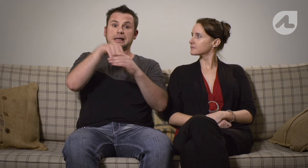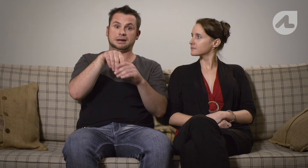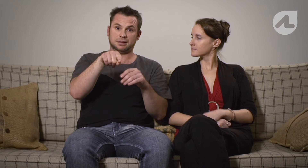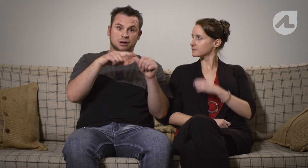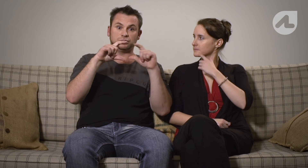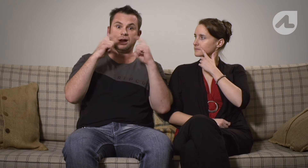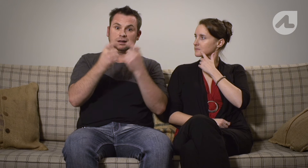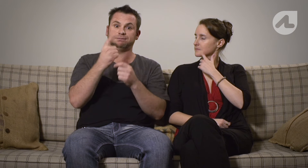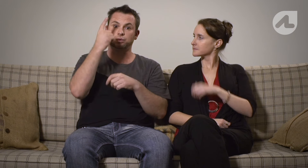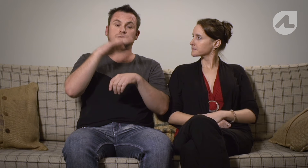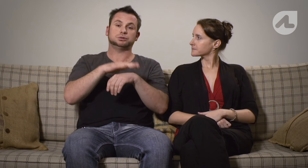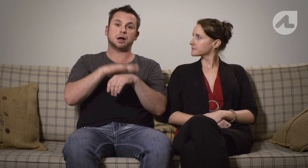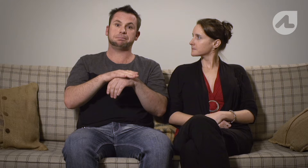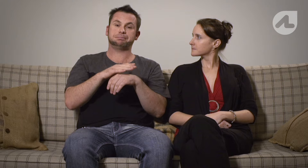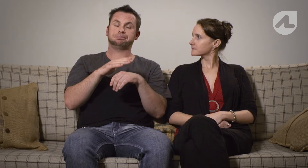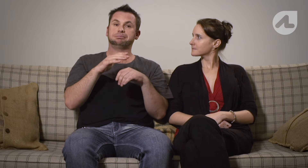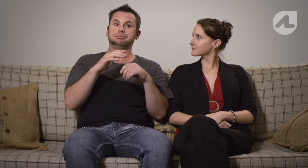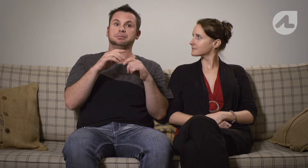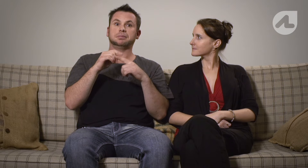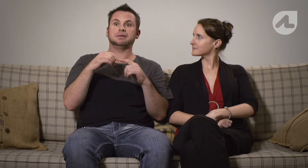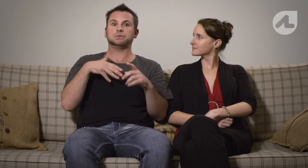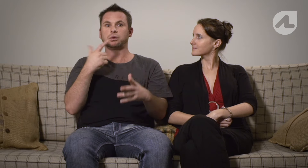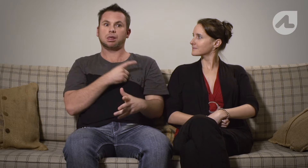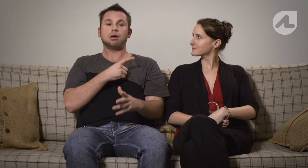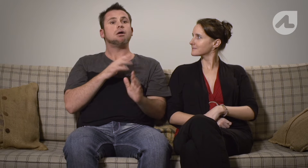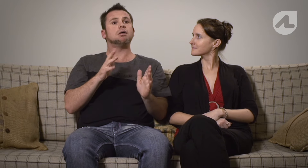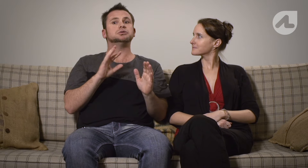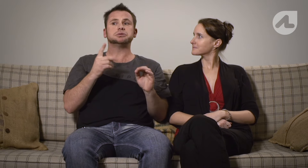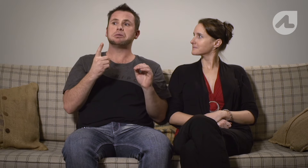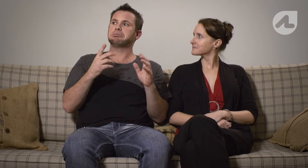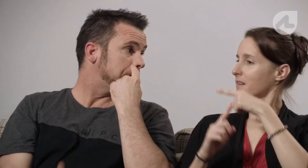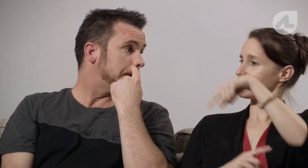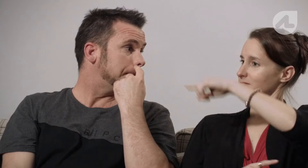So going to the antenatal class for the first time, I felt a bit nervous but it was okay.